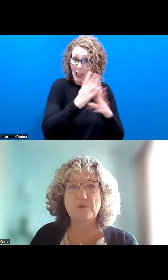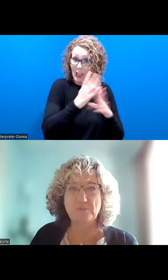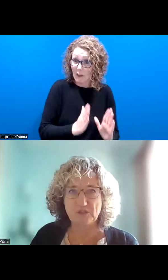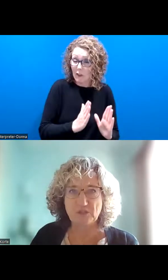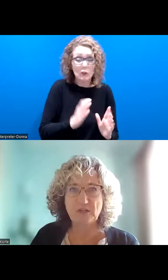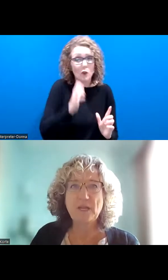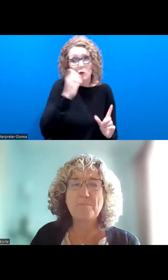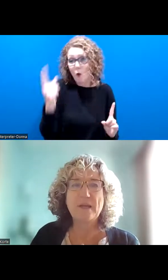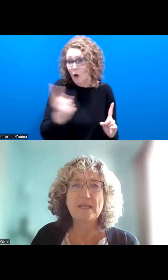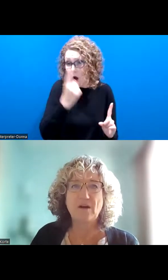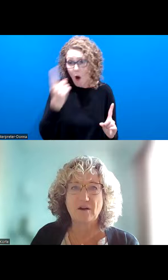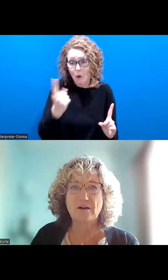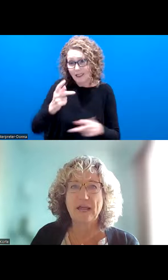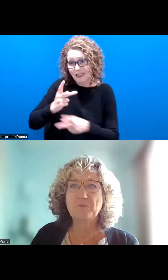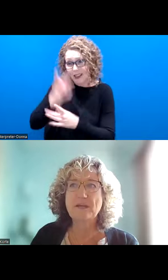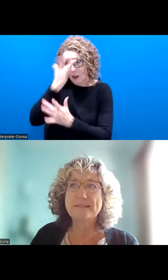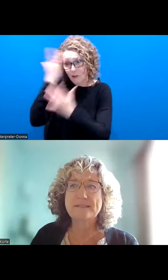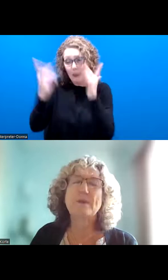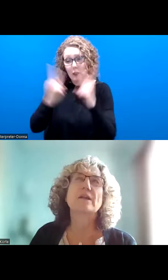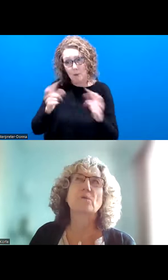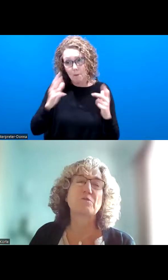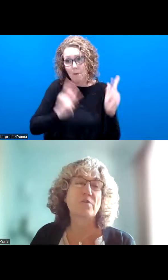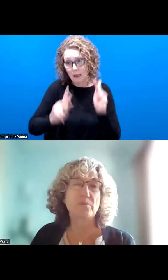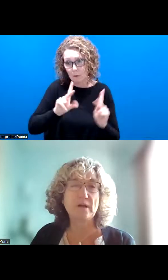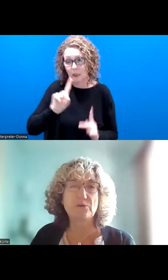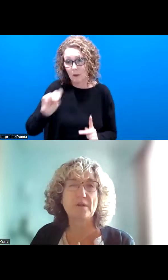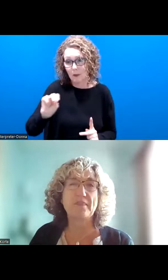unemployed. And once you retire, you are done contributing